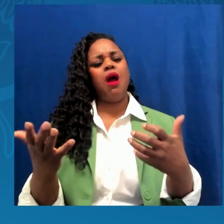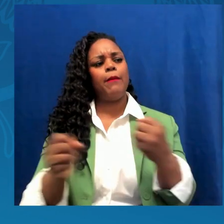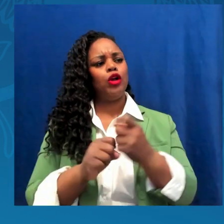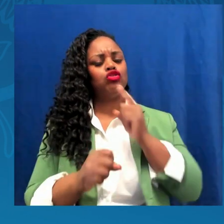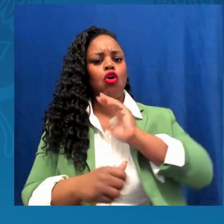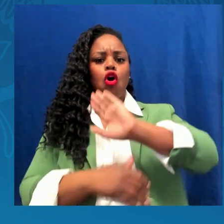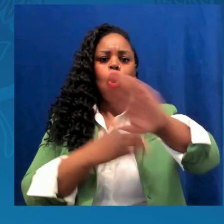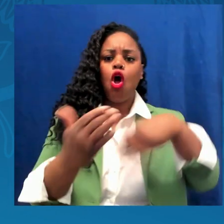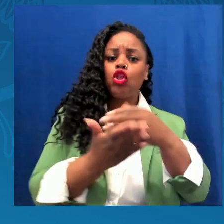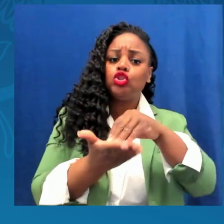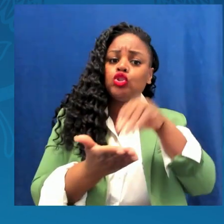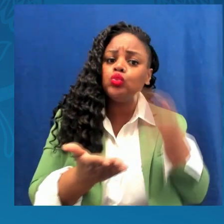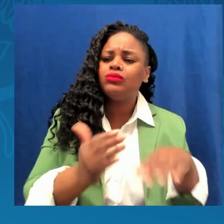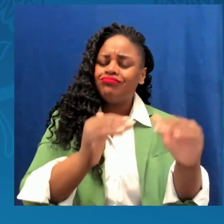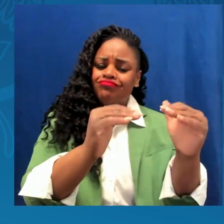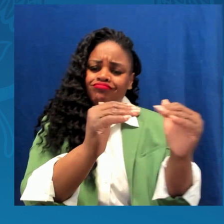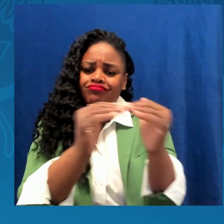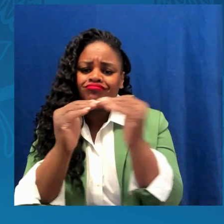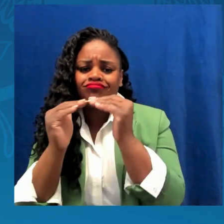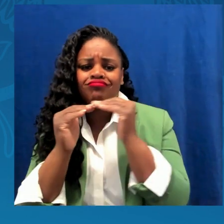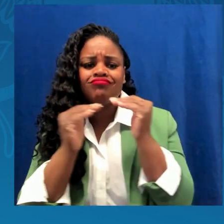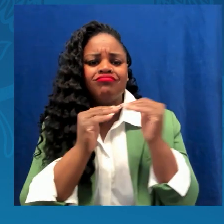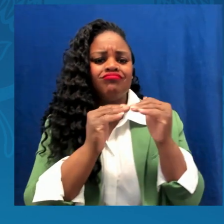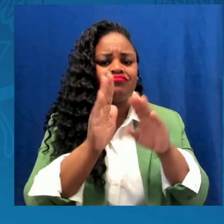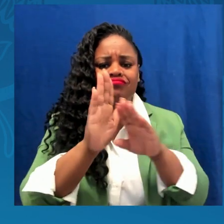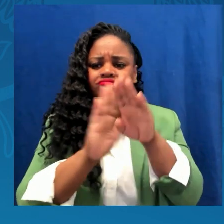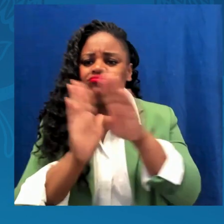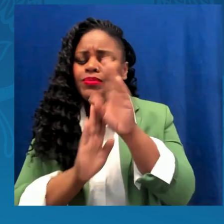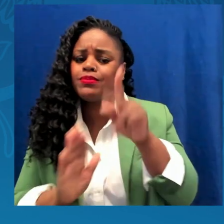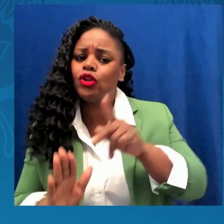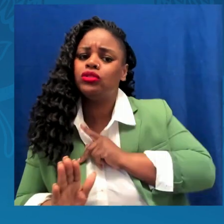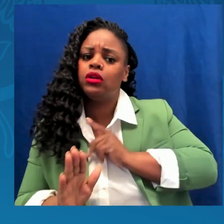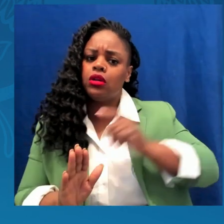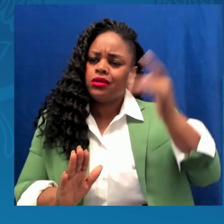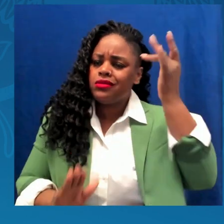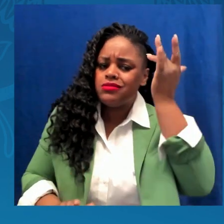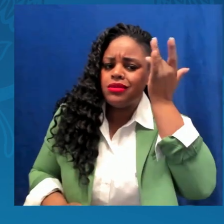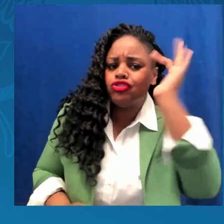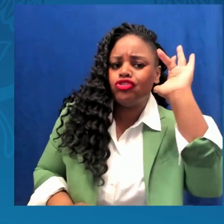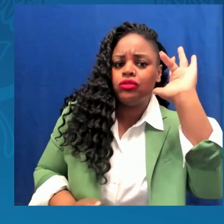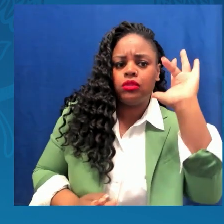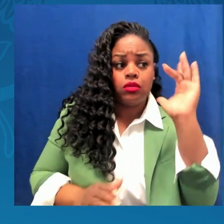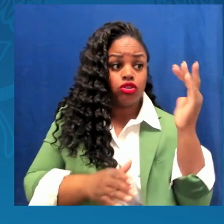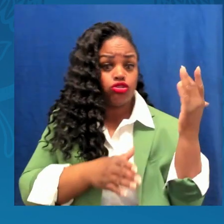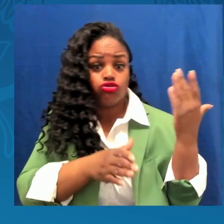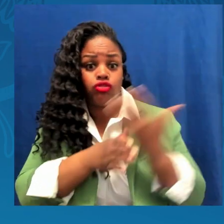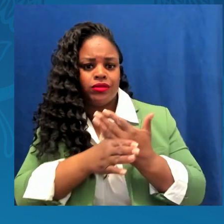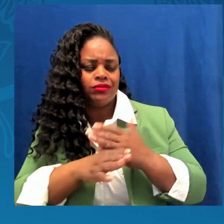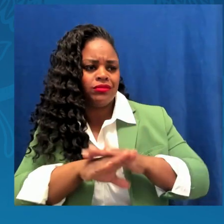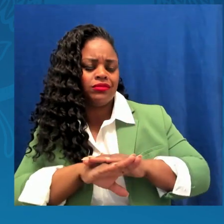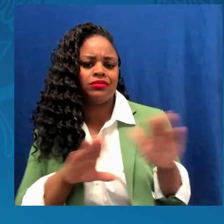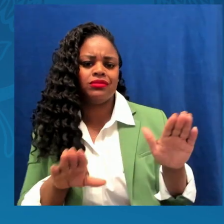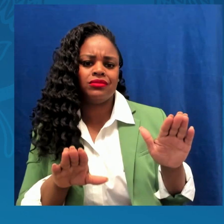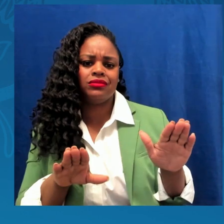to develop personally and intellectually without harassment. We want to elevate their quality of life